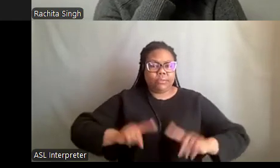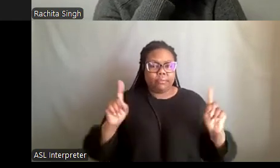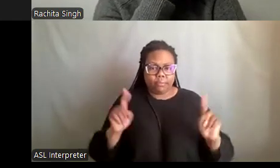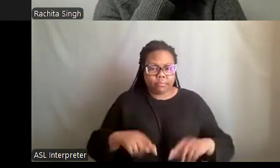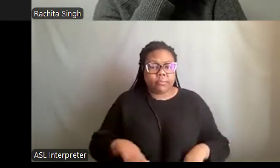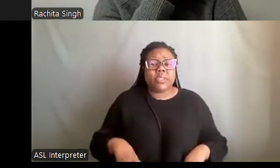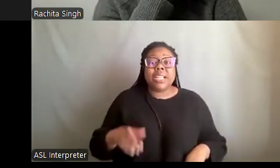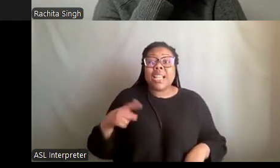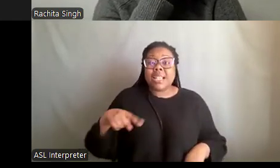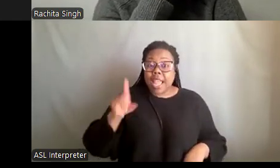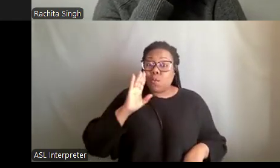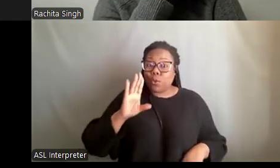times.